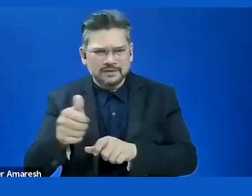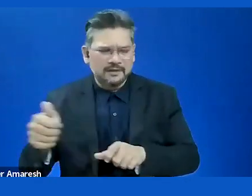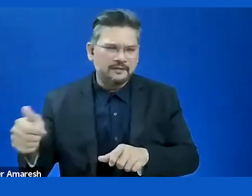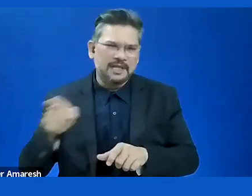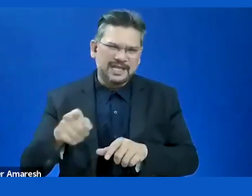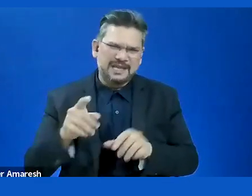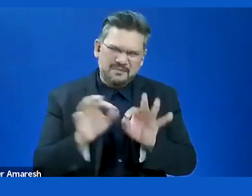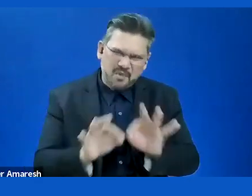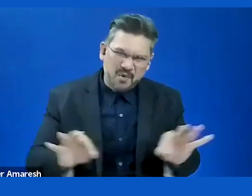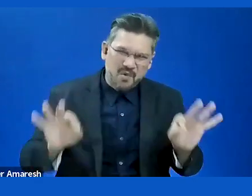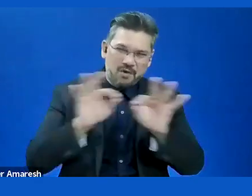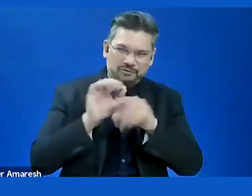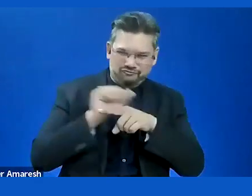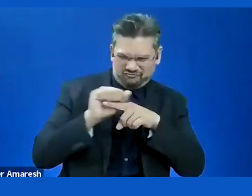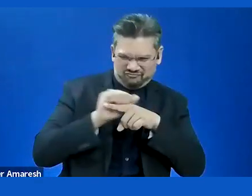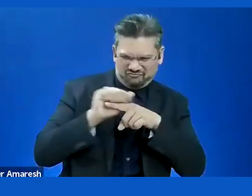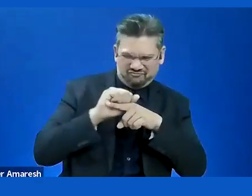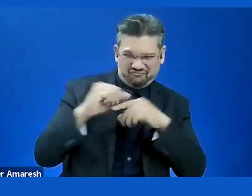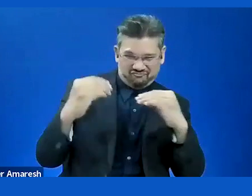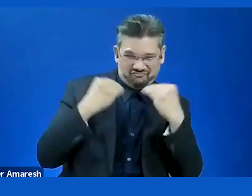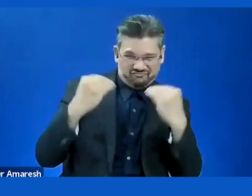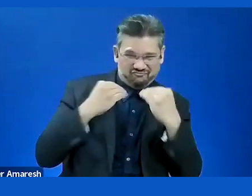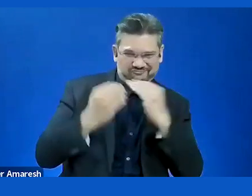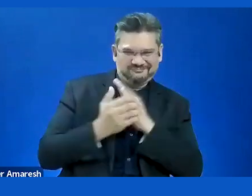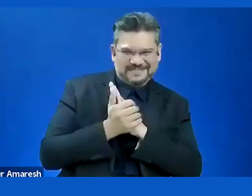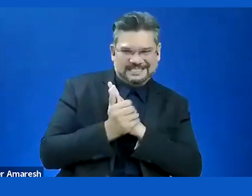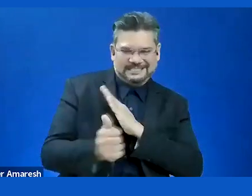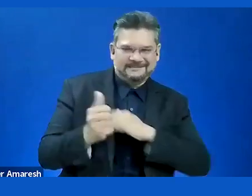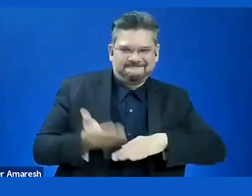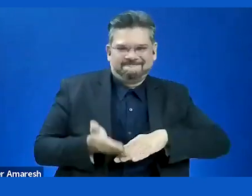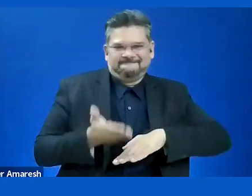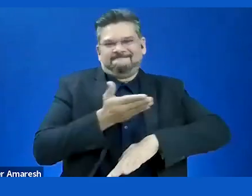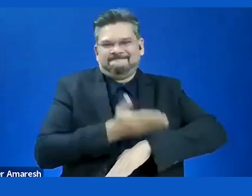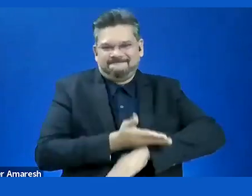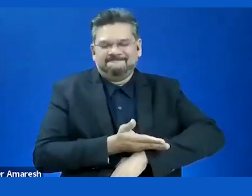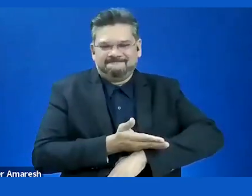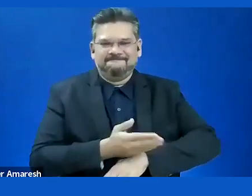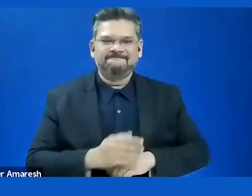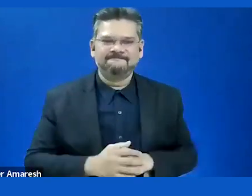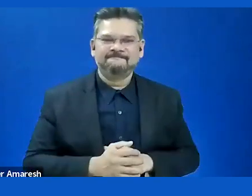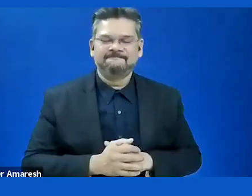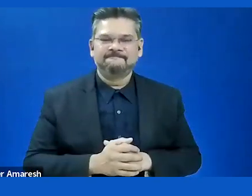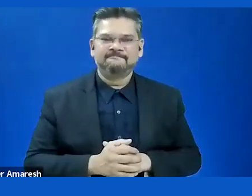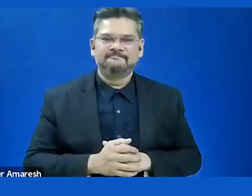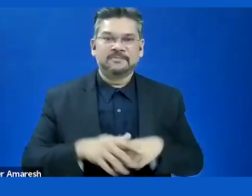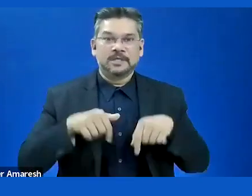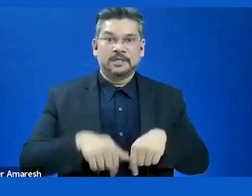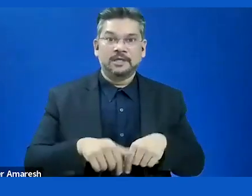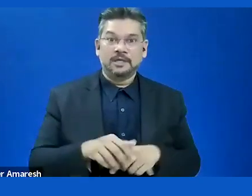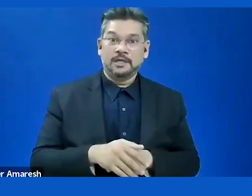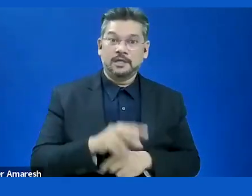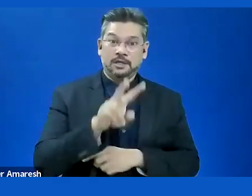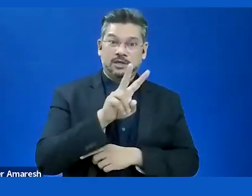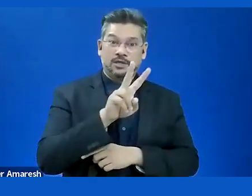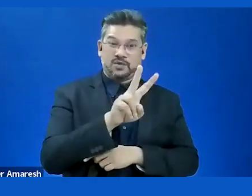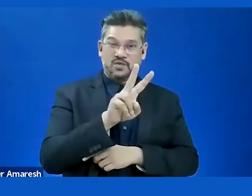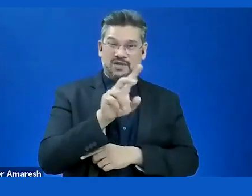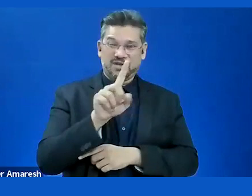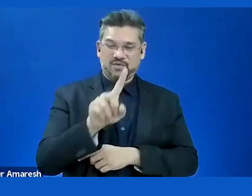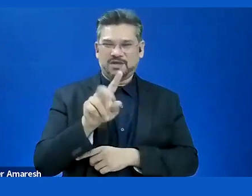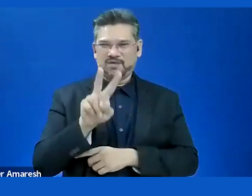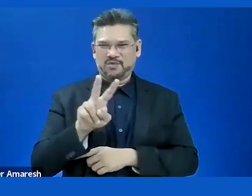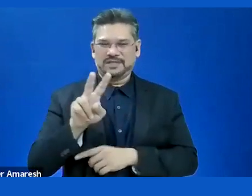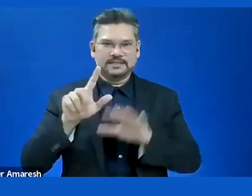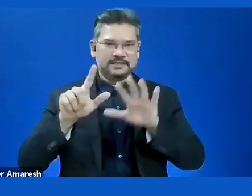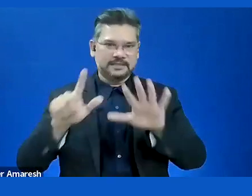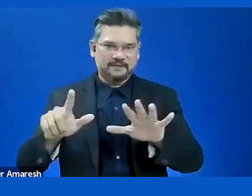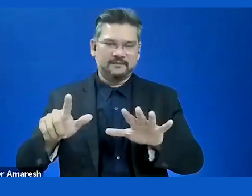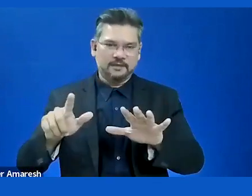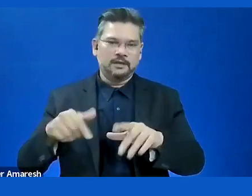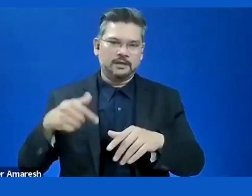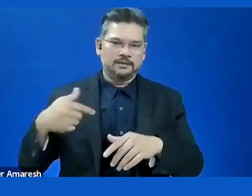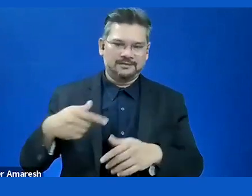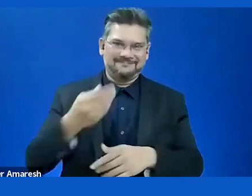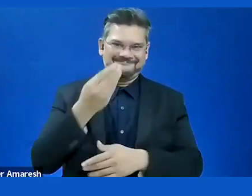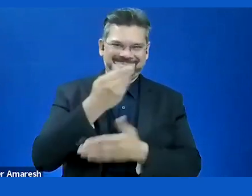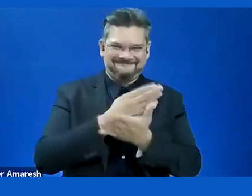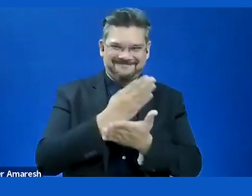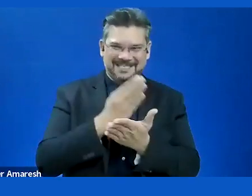then become more active in that. As part of the 21-27, this budgetary cycle. Around 65 billion